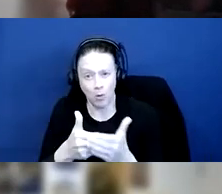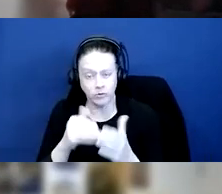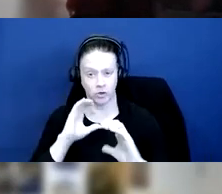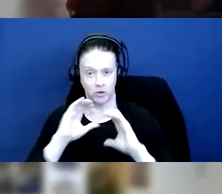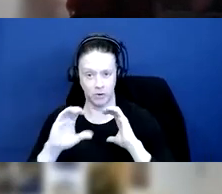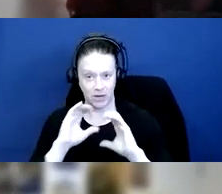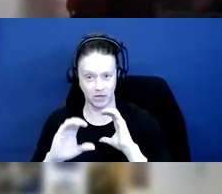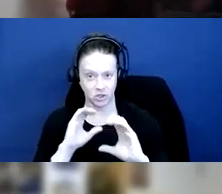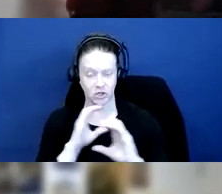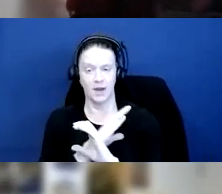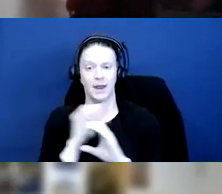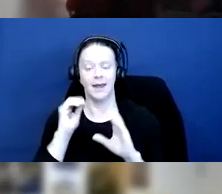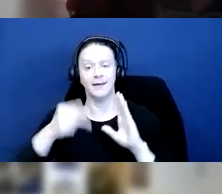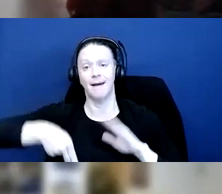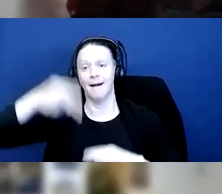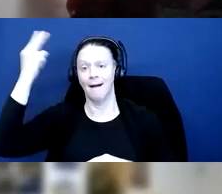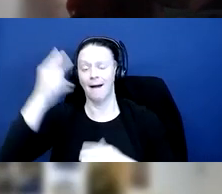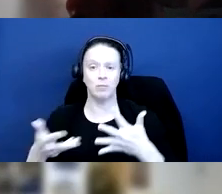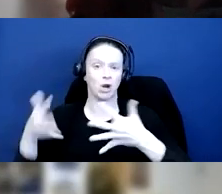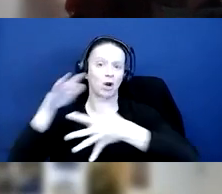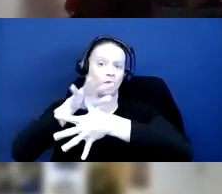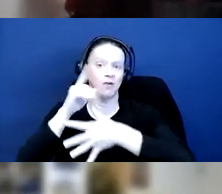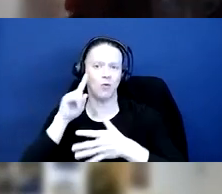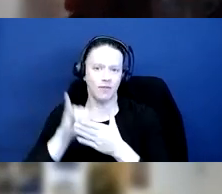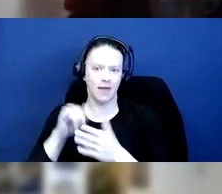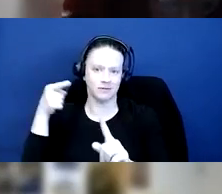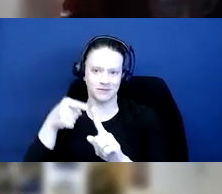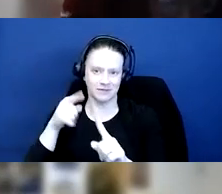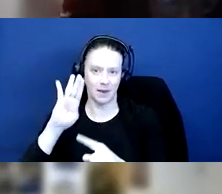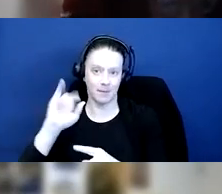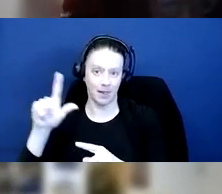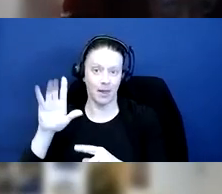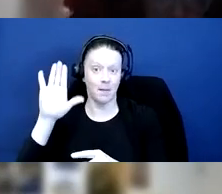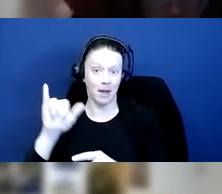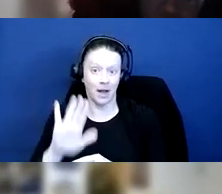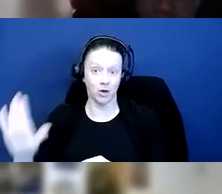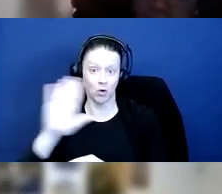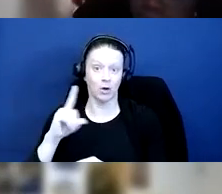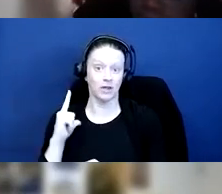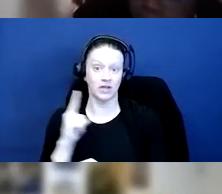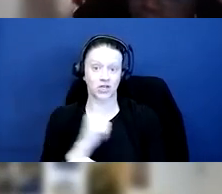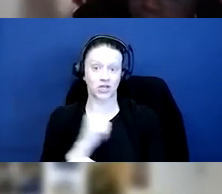and a high priority for that bill by your legislative champions. So that's one thing.